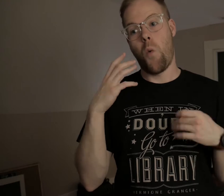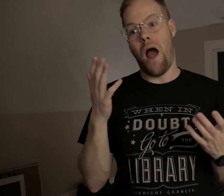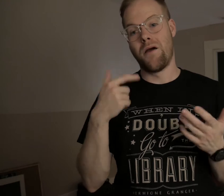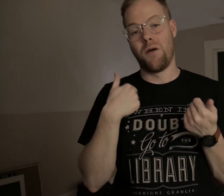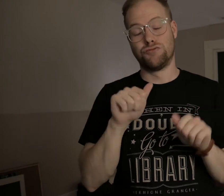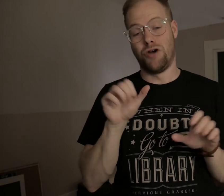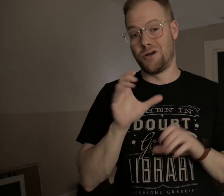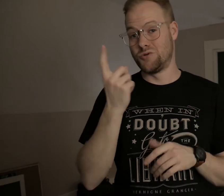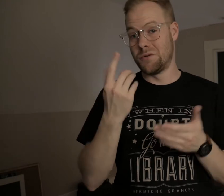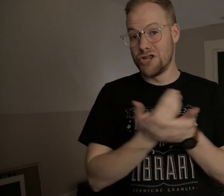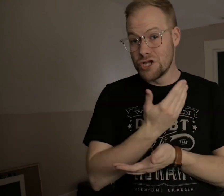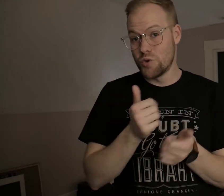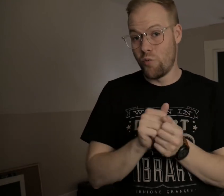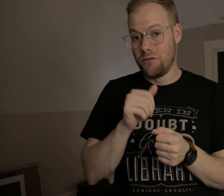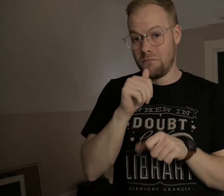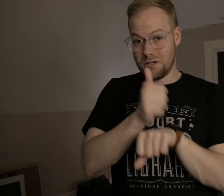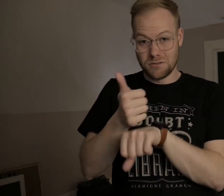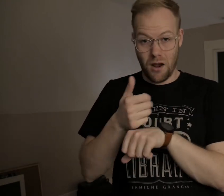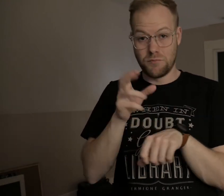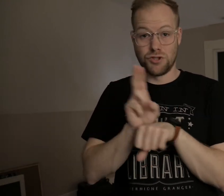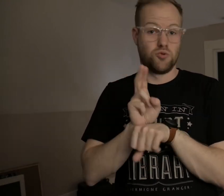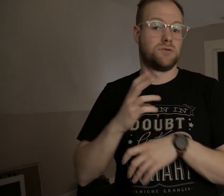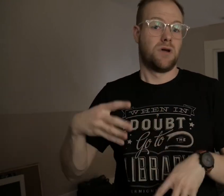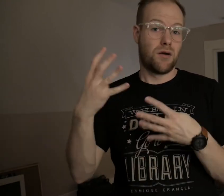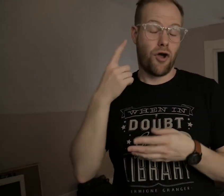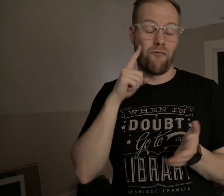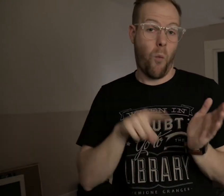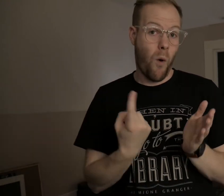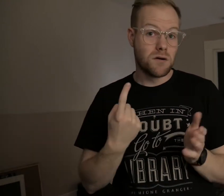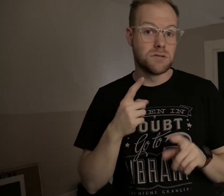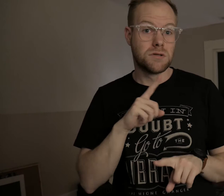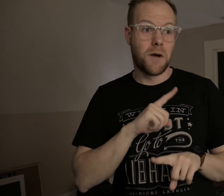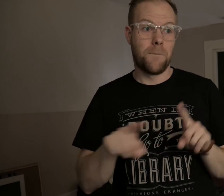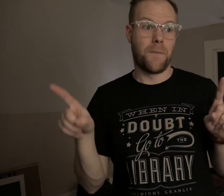Well, I was trying to do something new with my set-up, using a teleprompter for once, but...